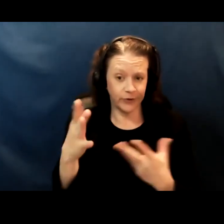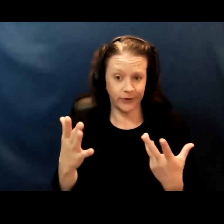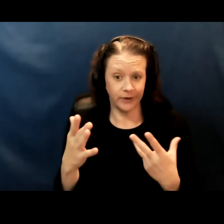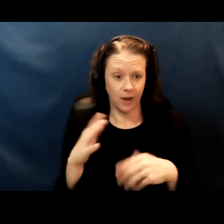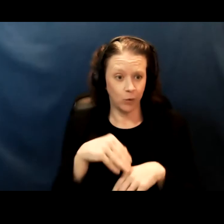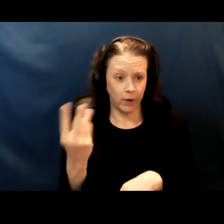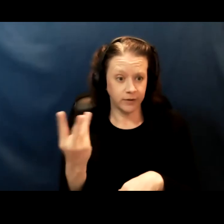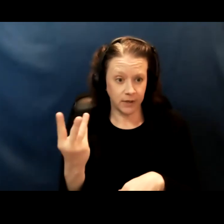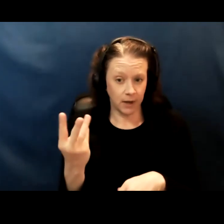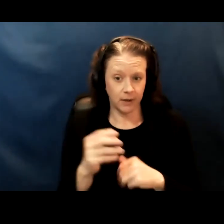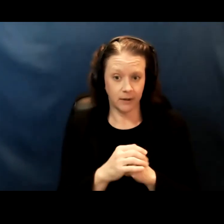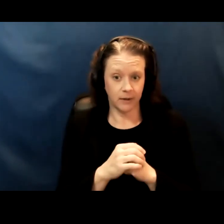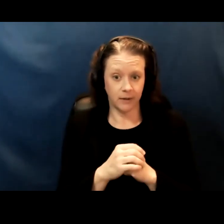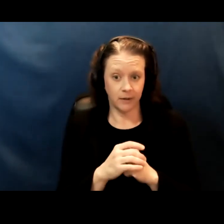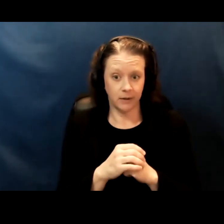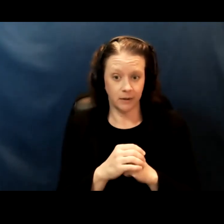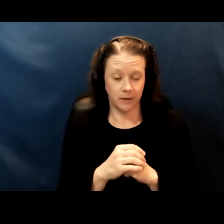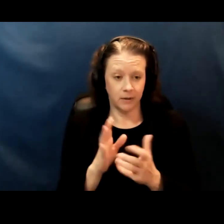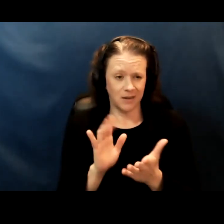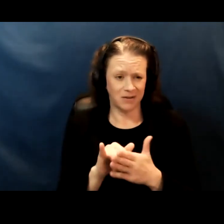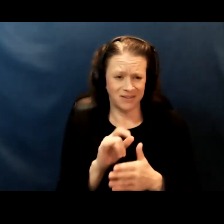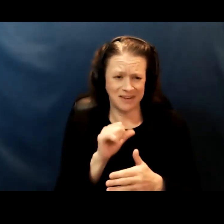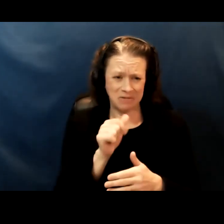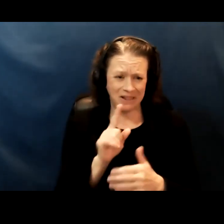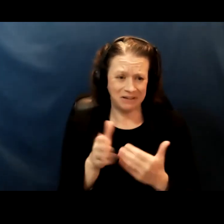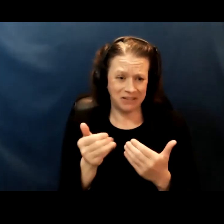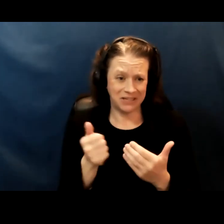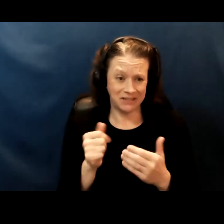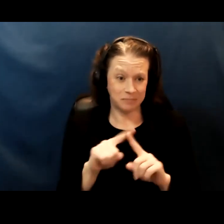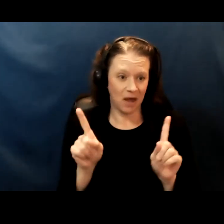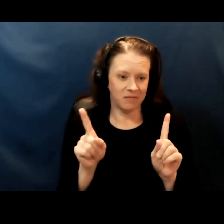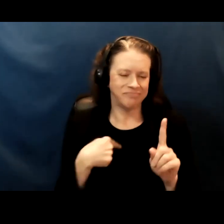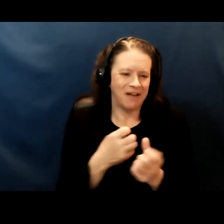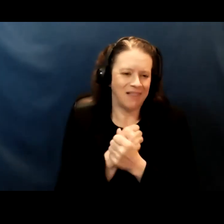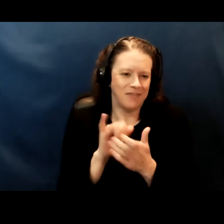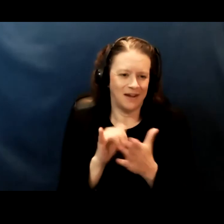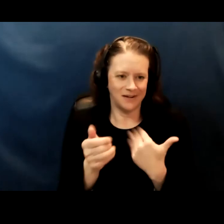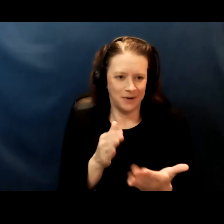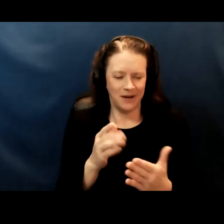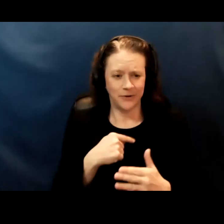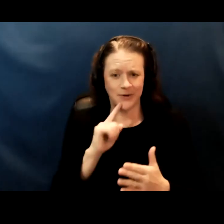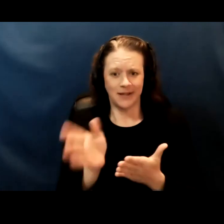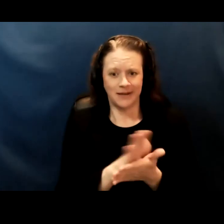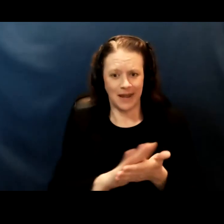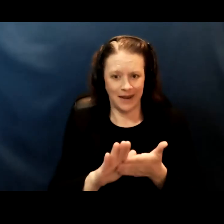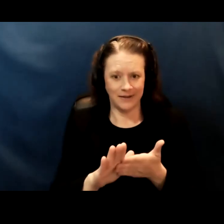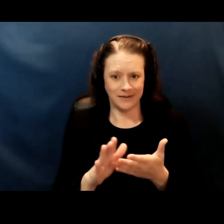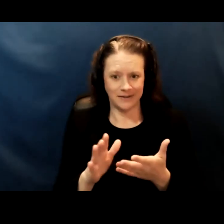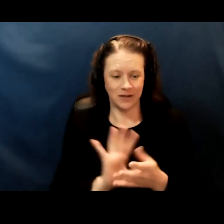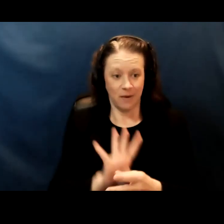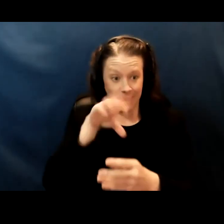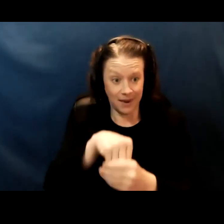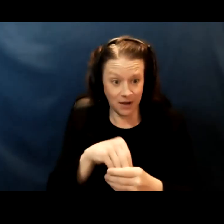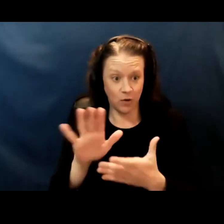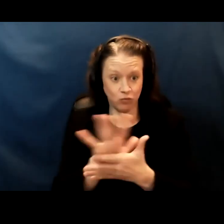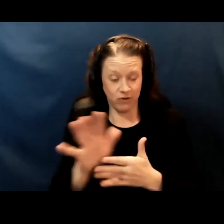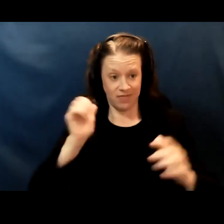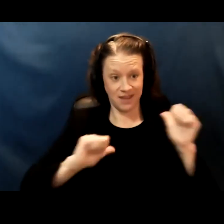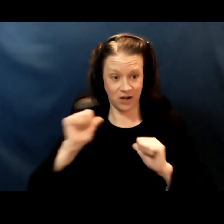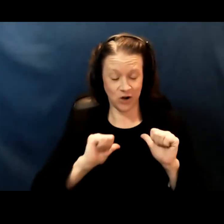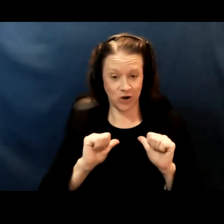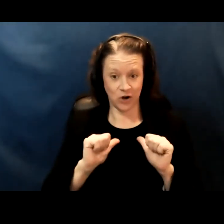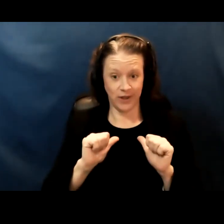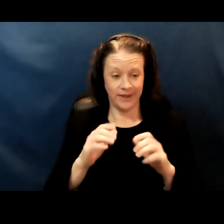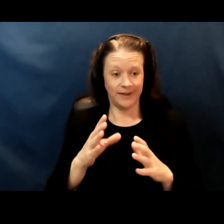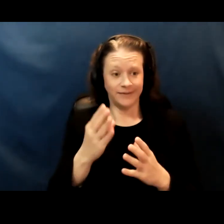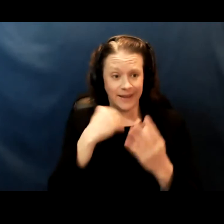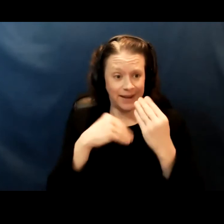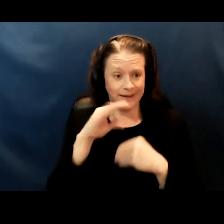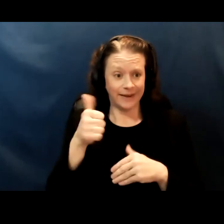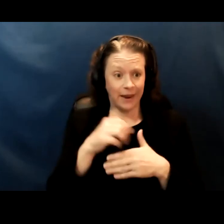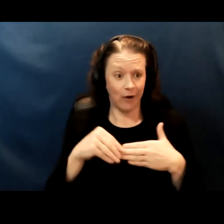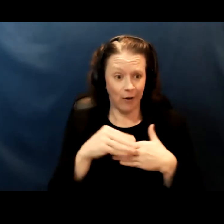was so nice to be in a movie theater, eating $10 popcorn, and just